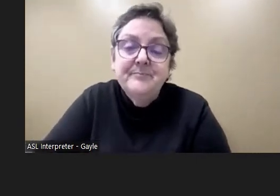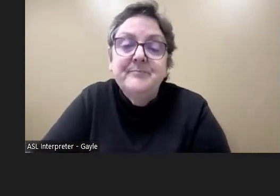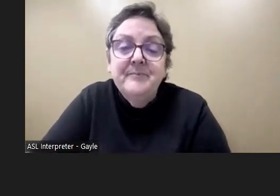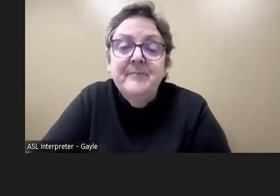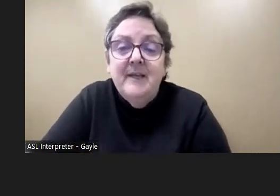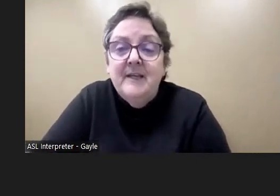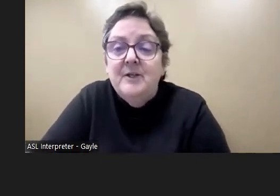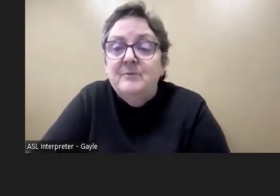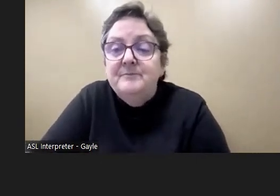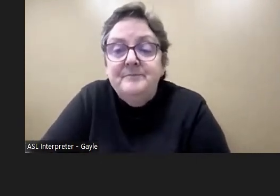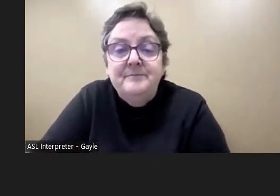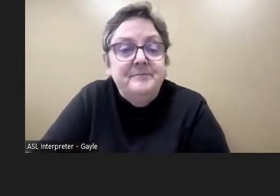Thank you.